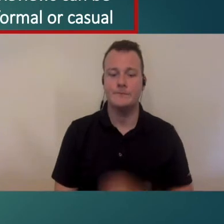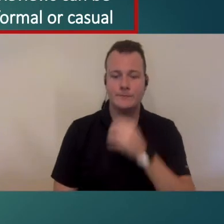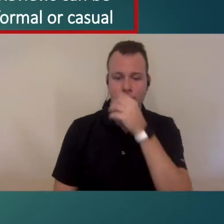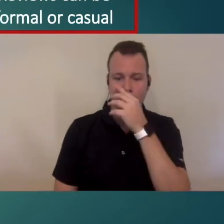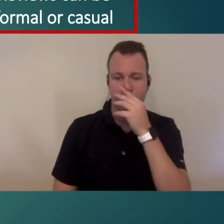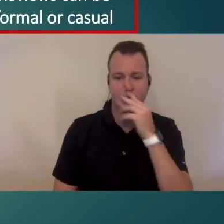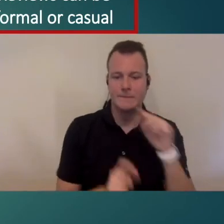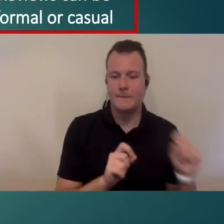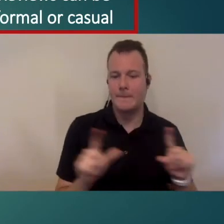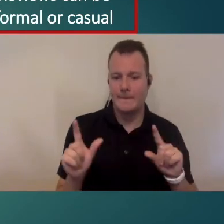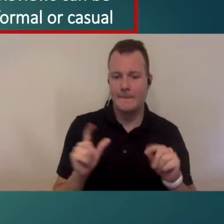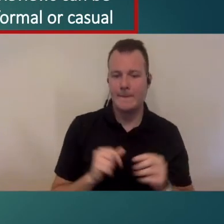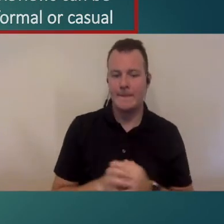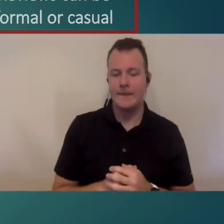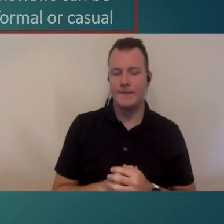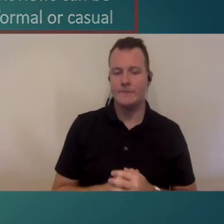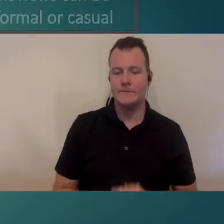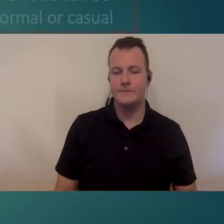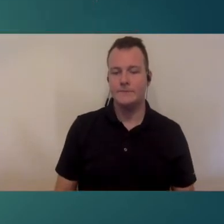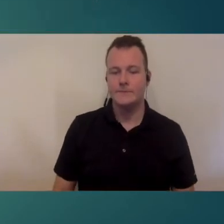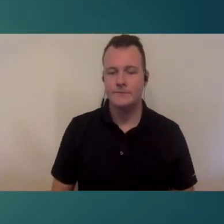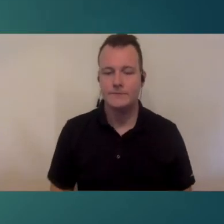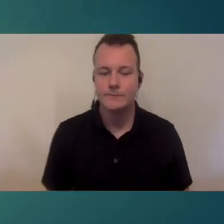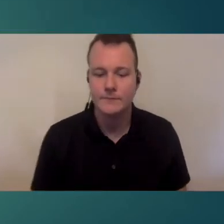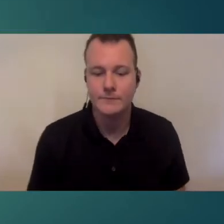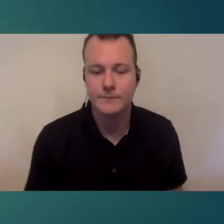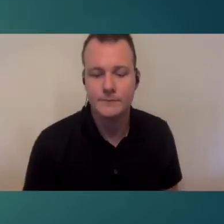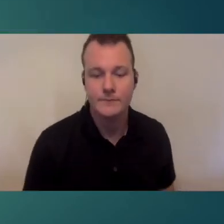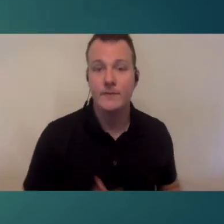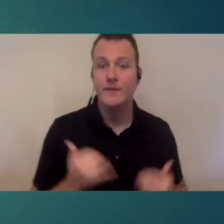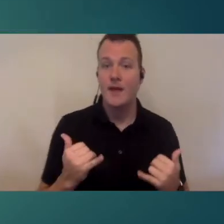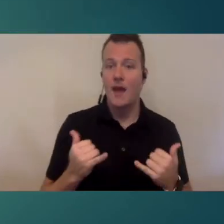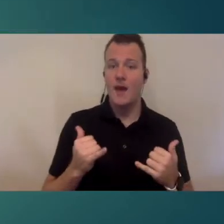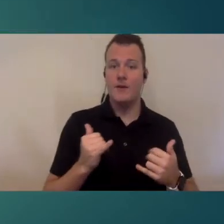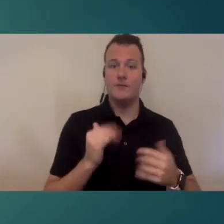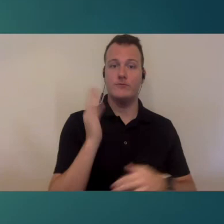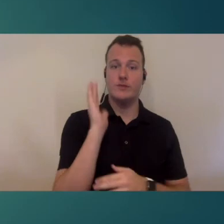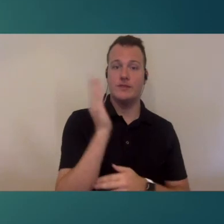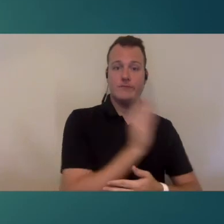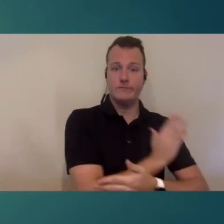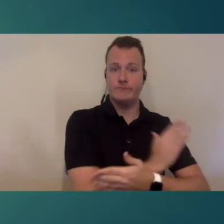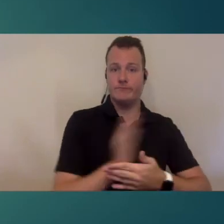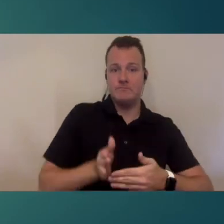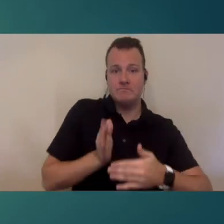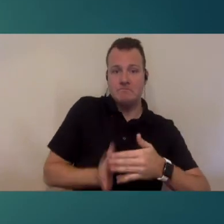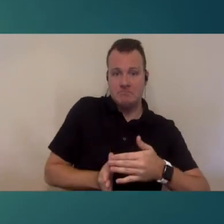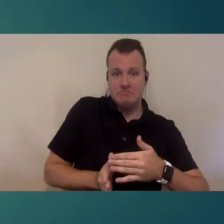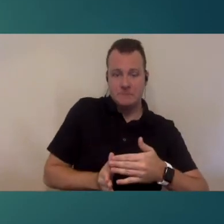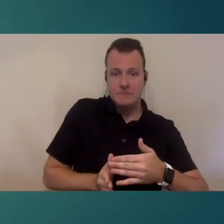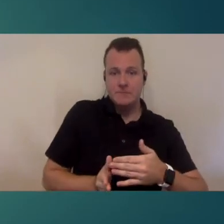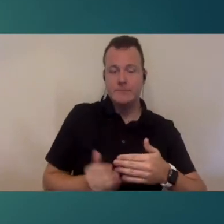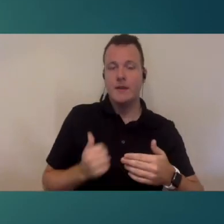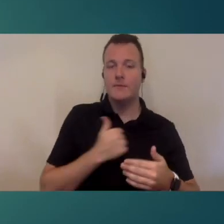Next slide please. So that does bring us to the end of our presentation. I